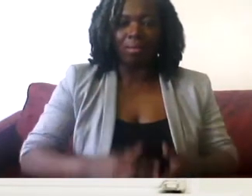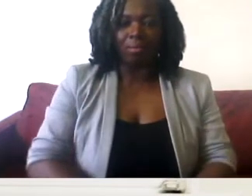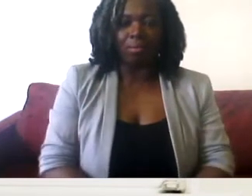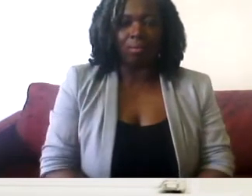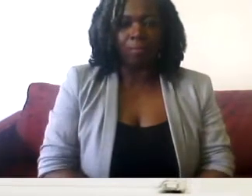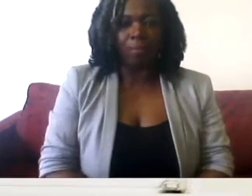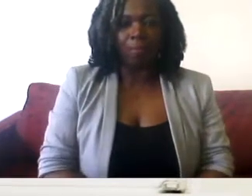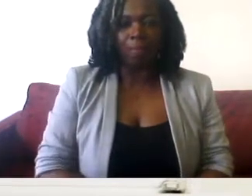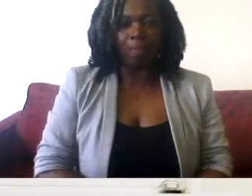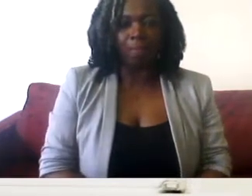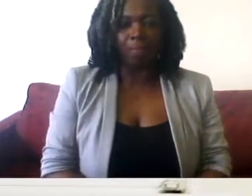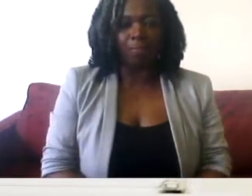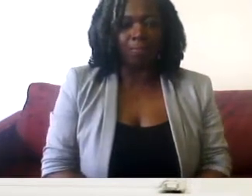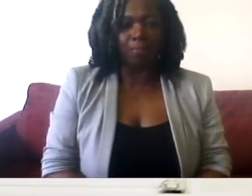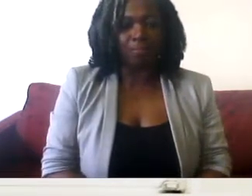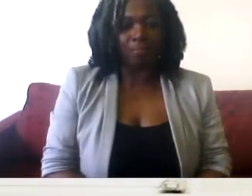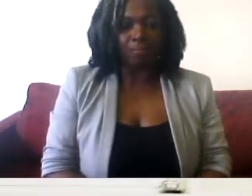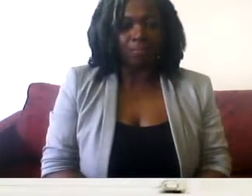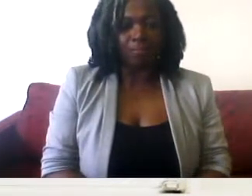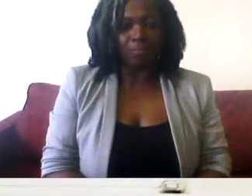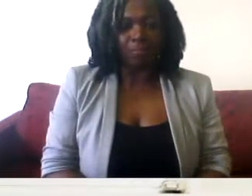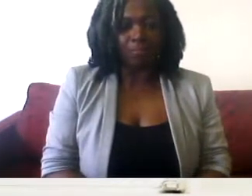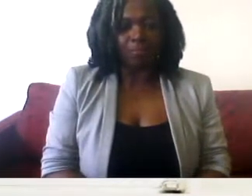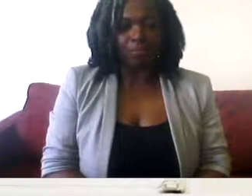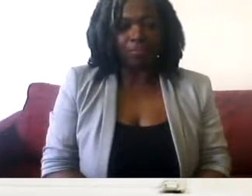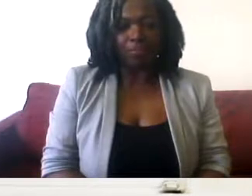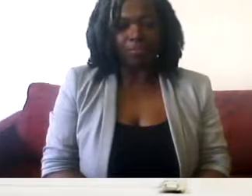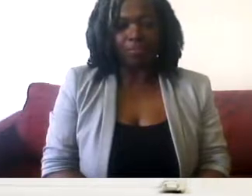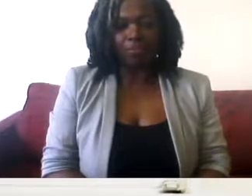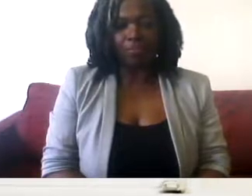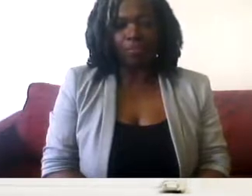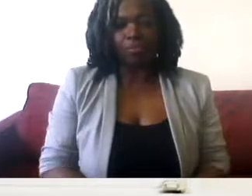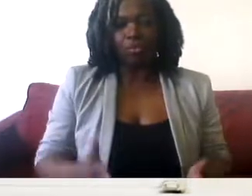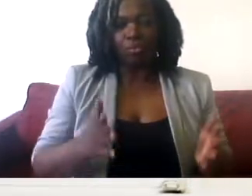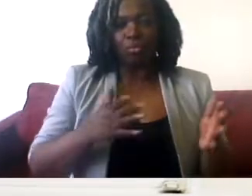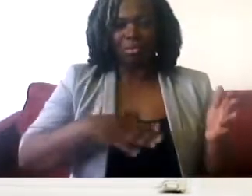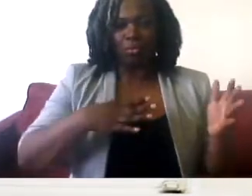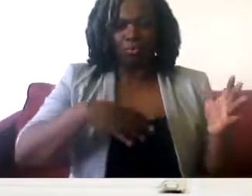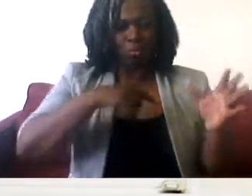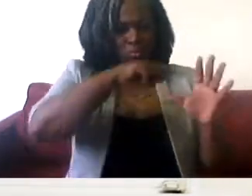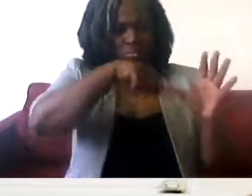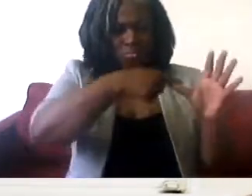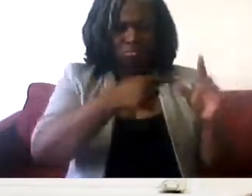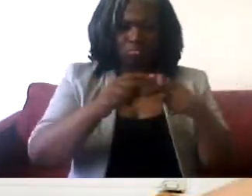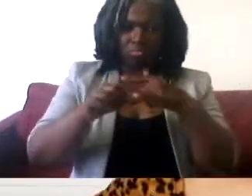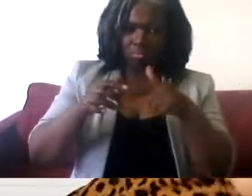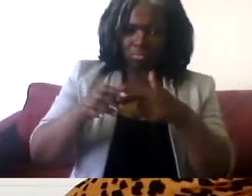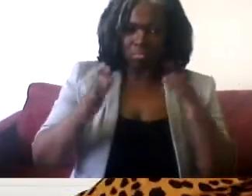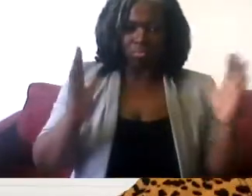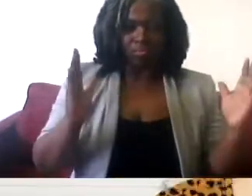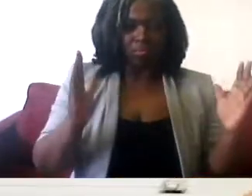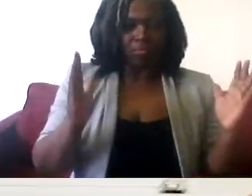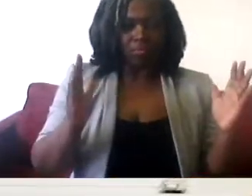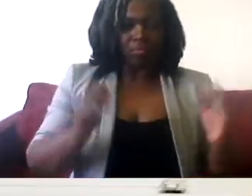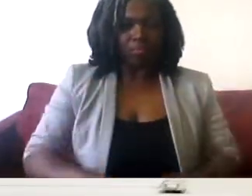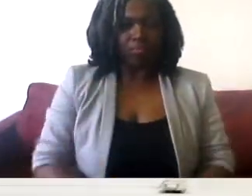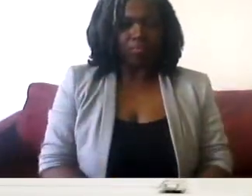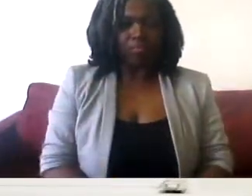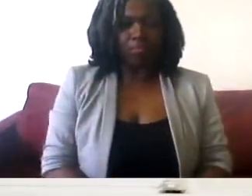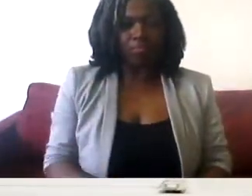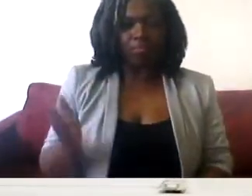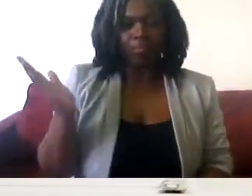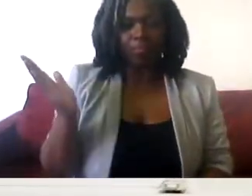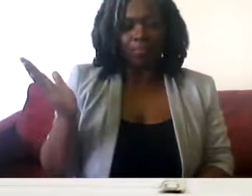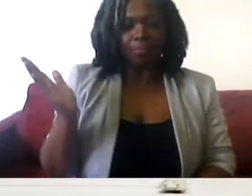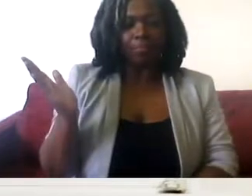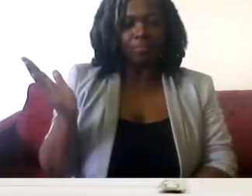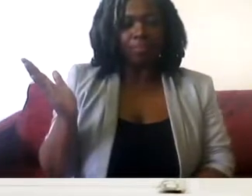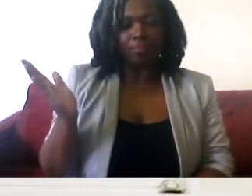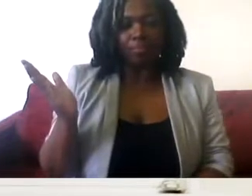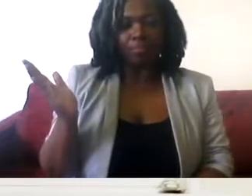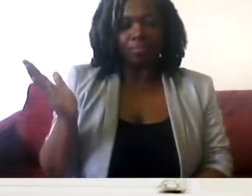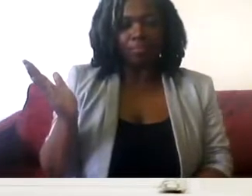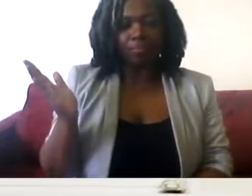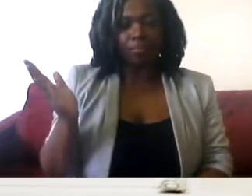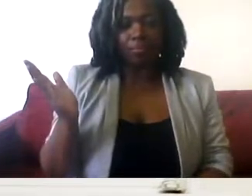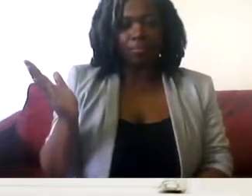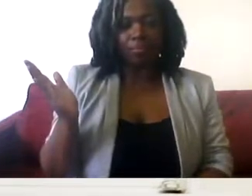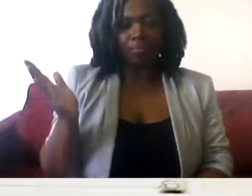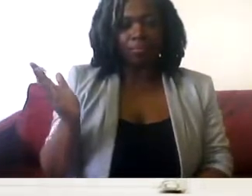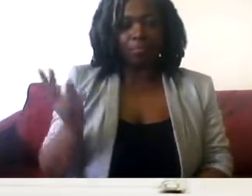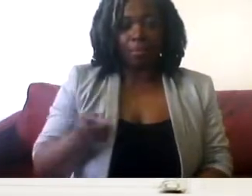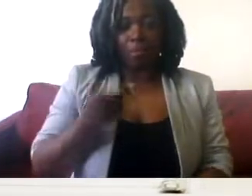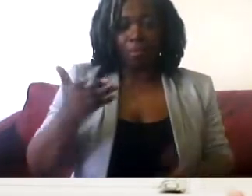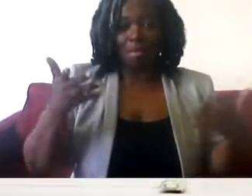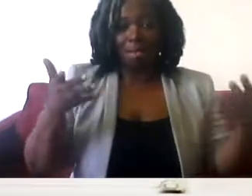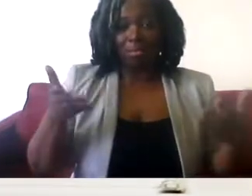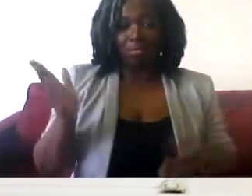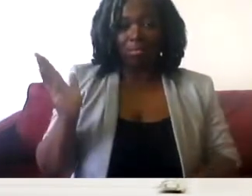You will then need to tie the string